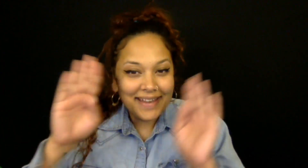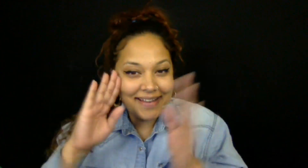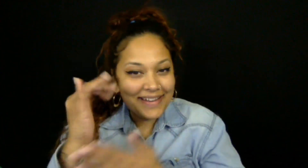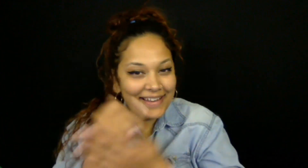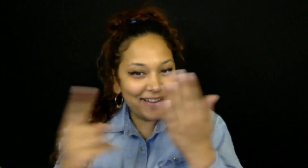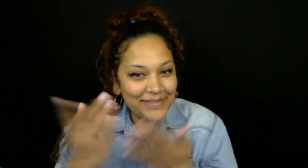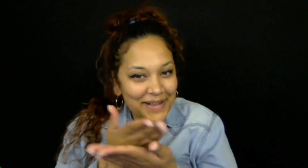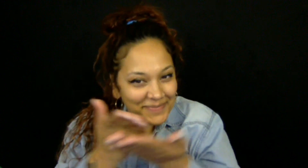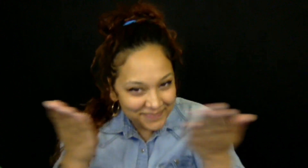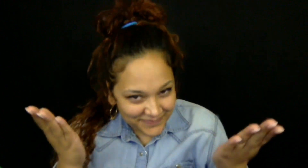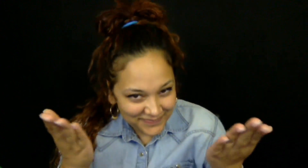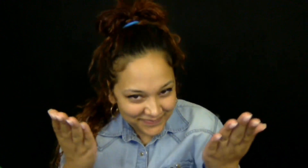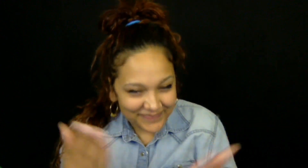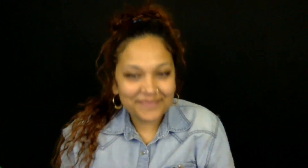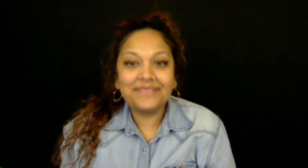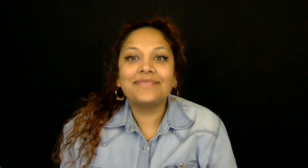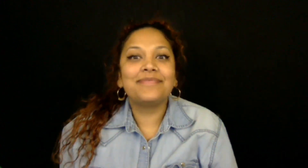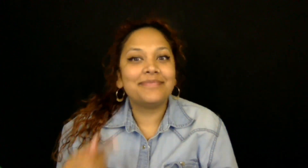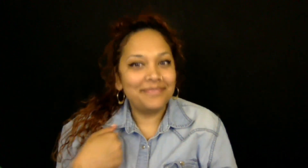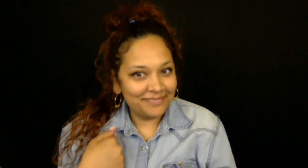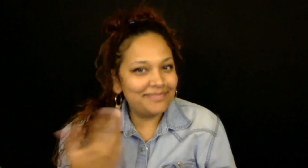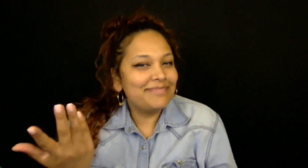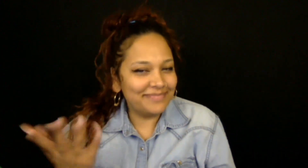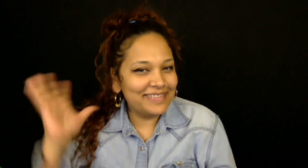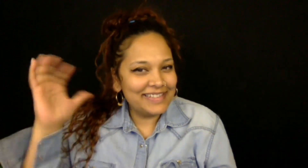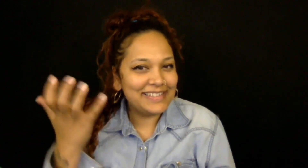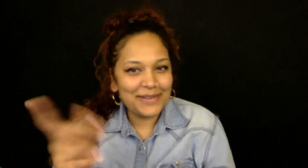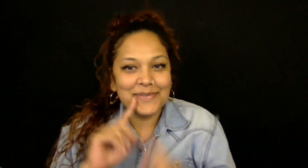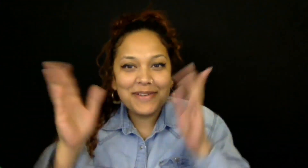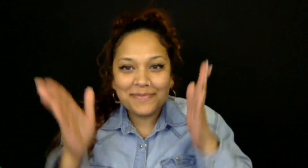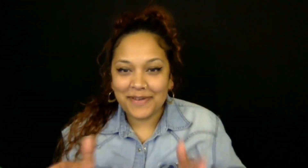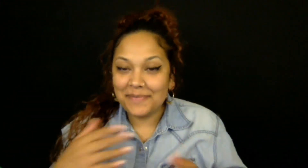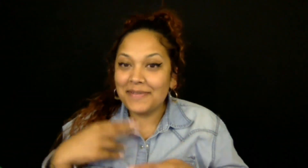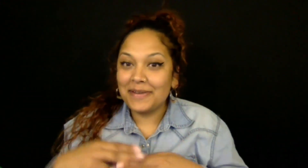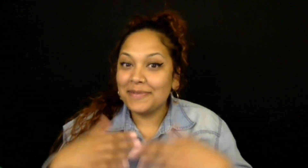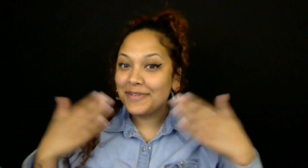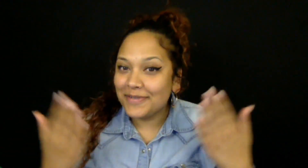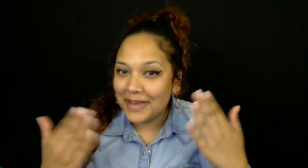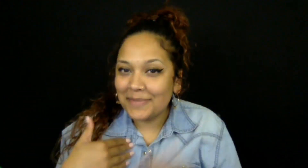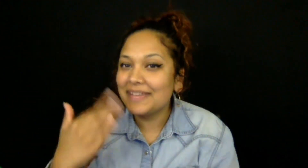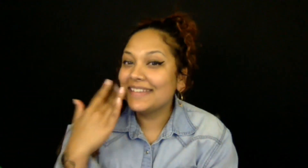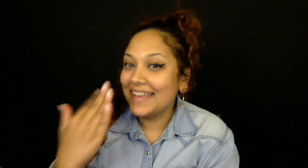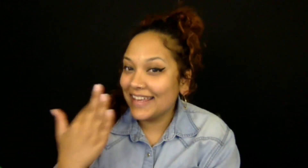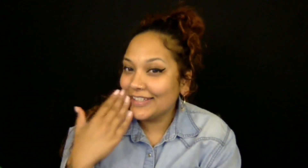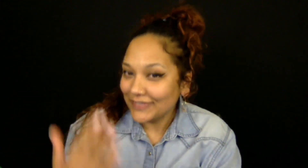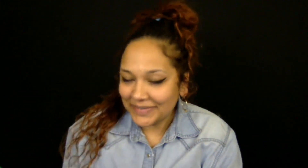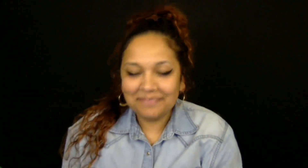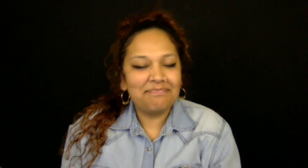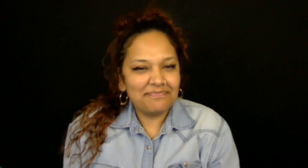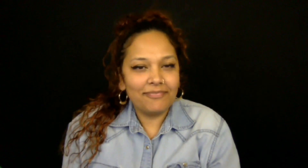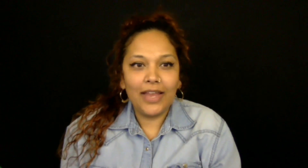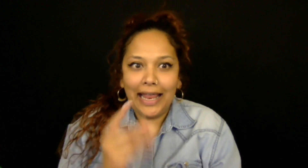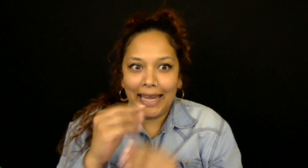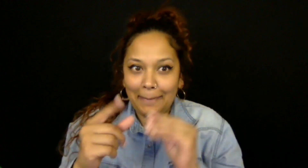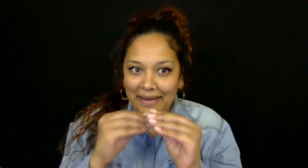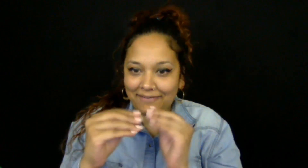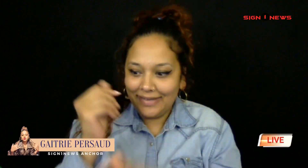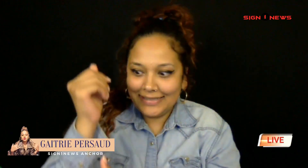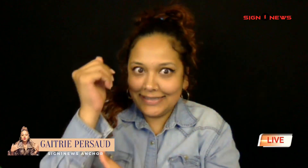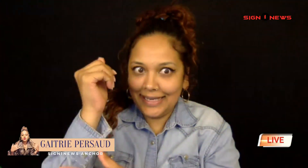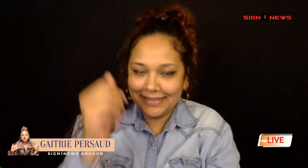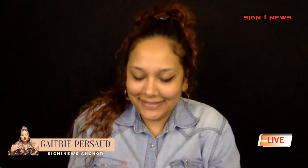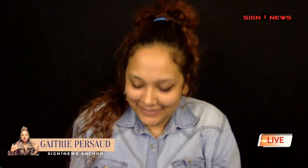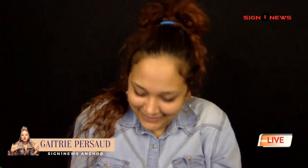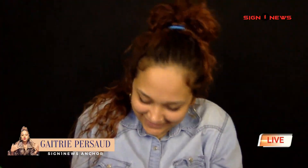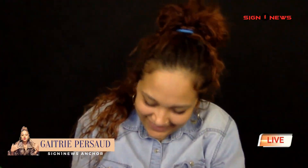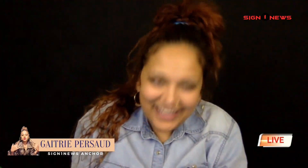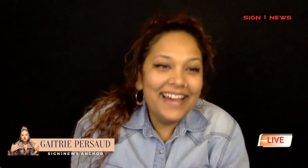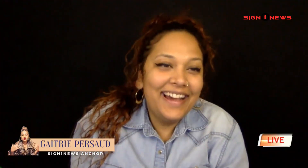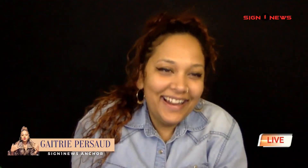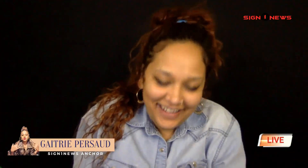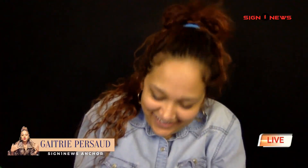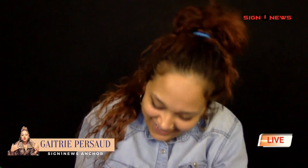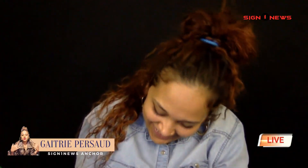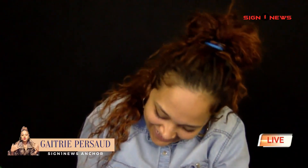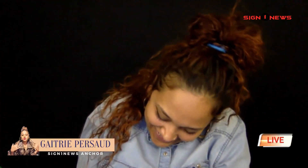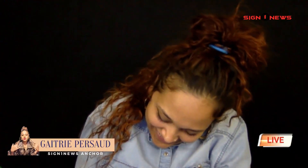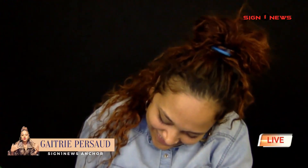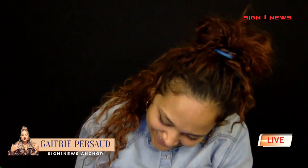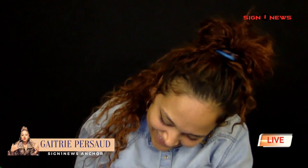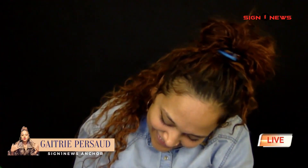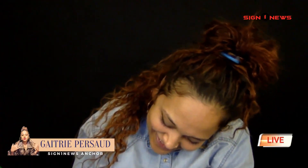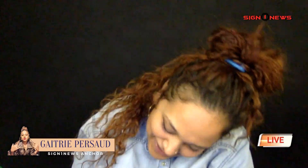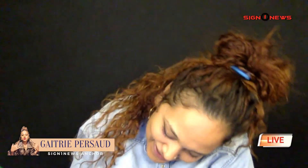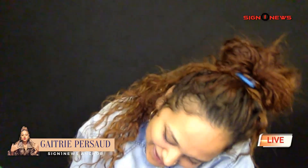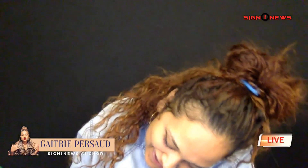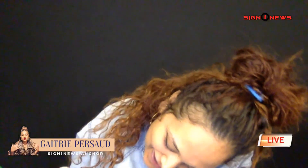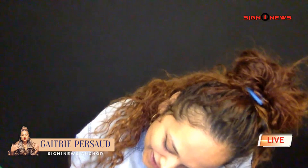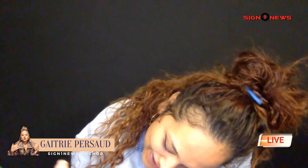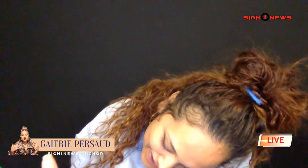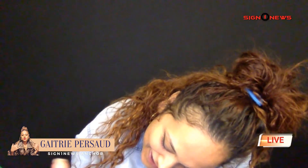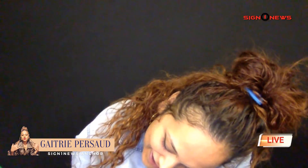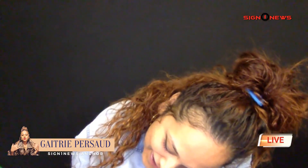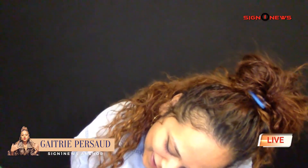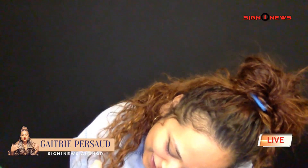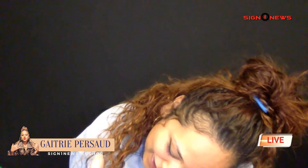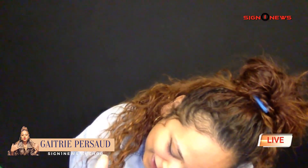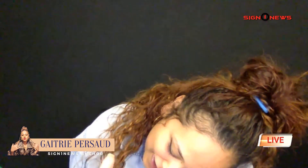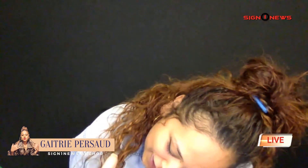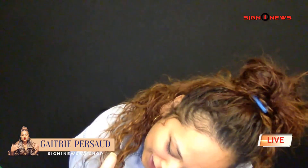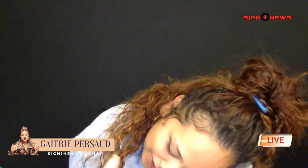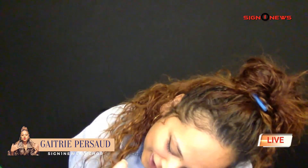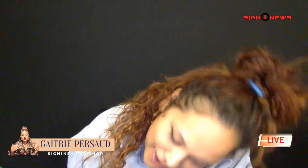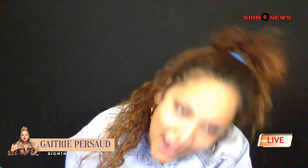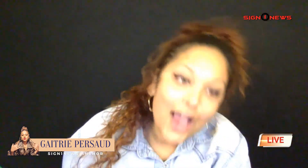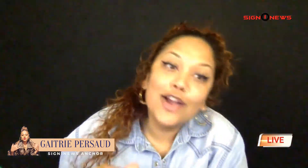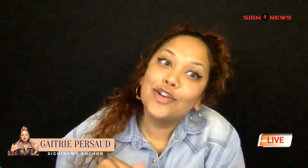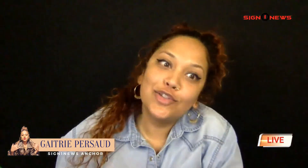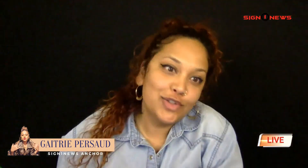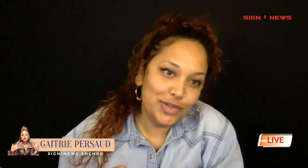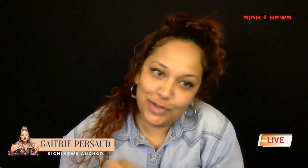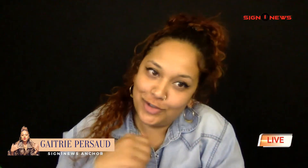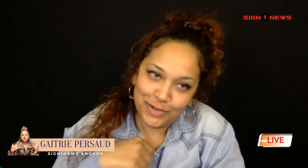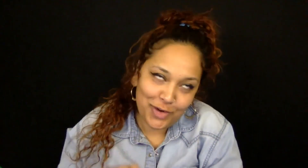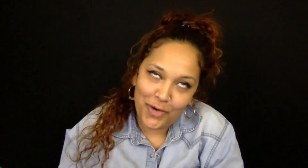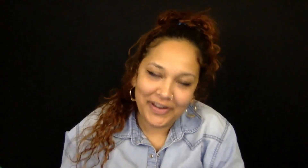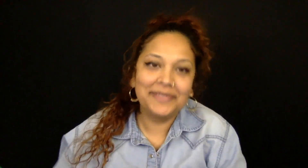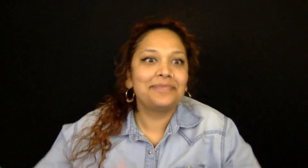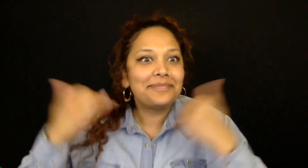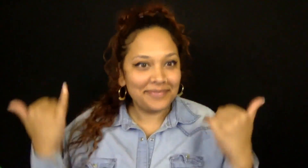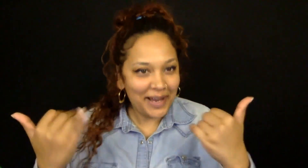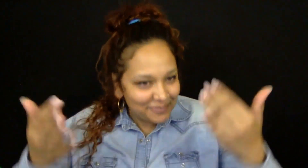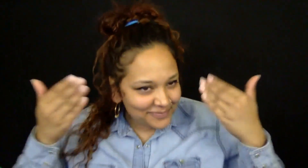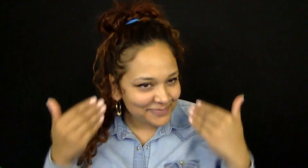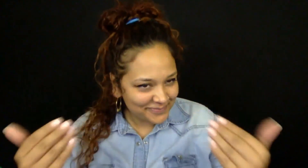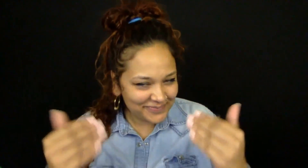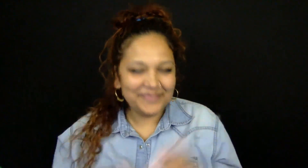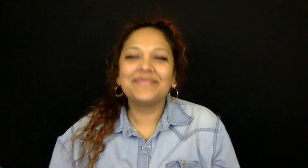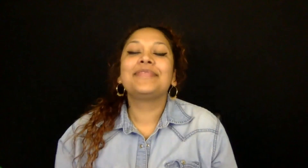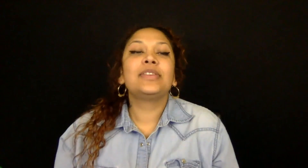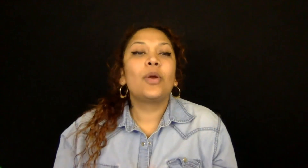Hello everyone I'm Sign1News anchor Gaitrie Persaud excuse me